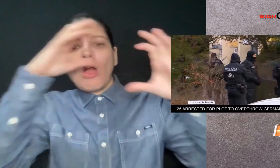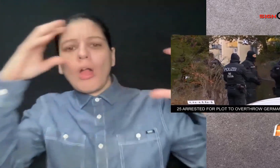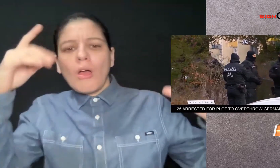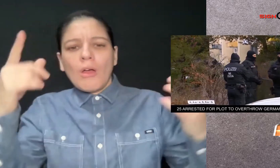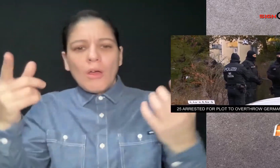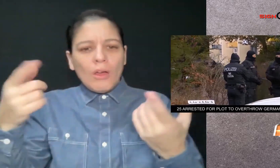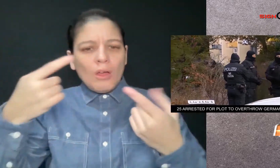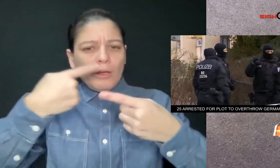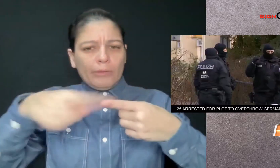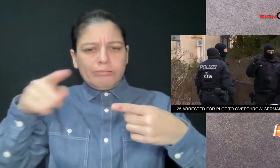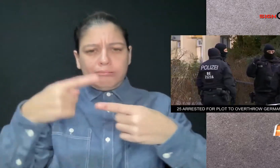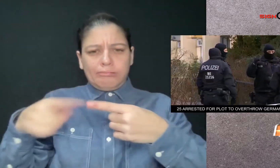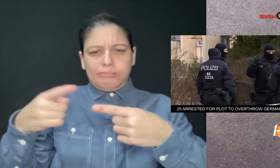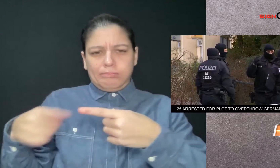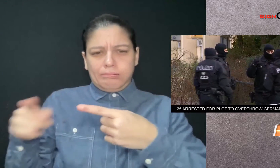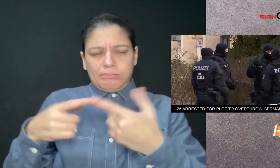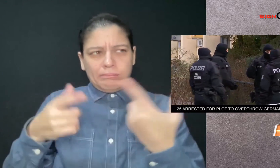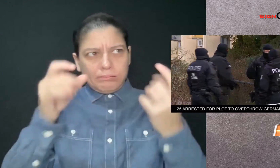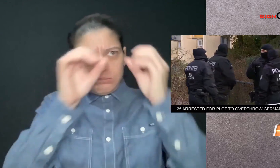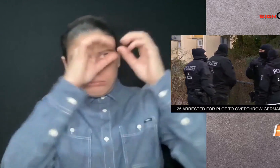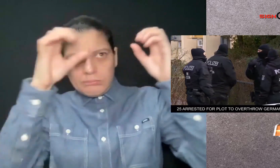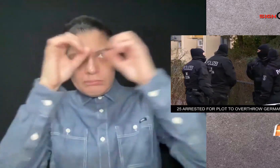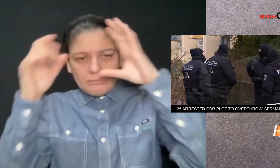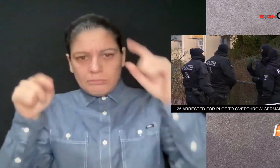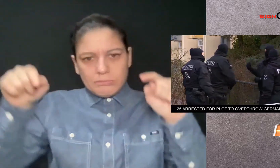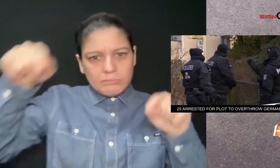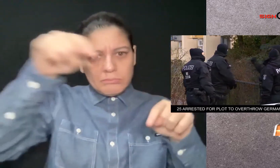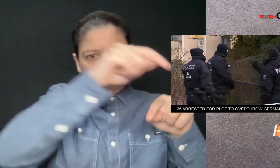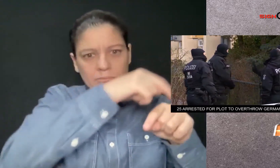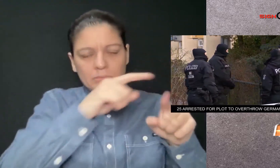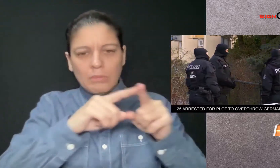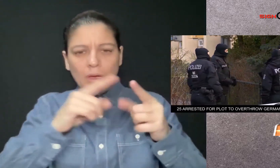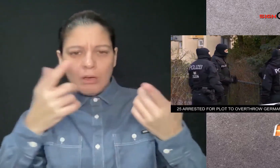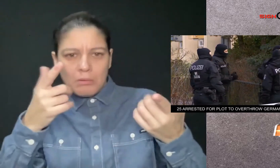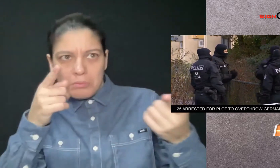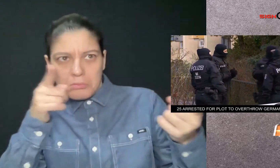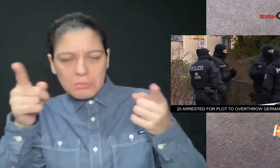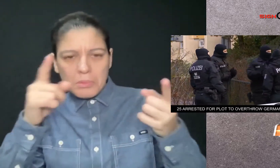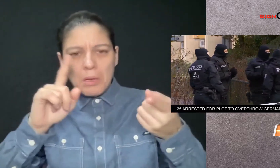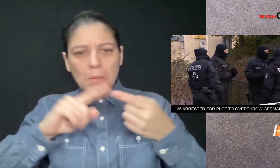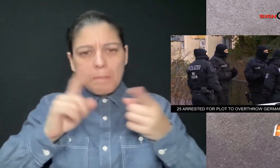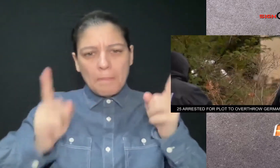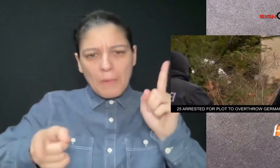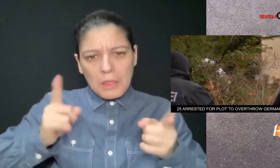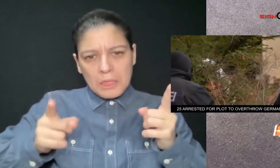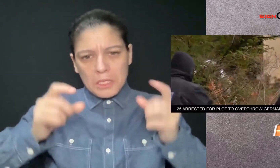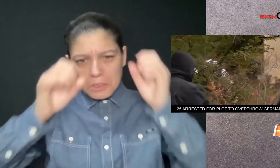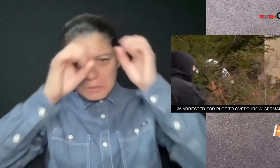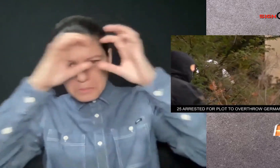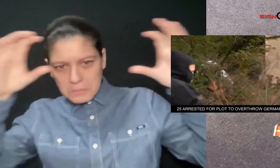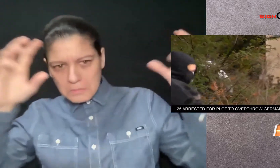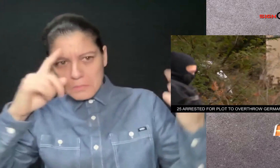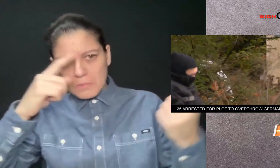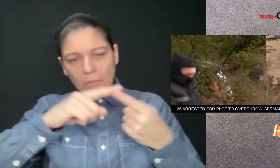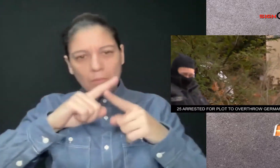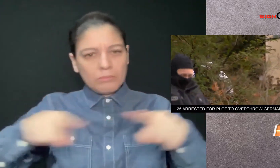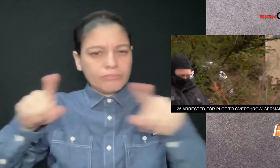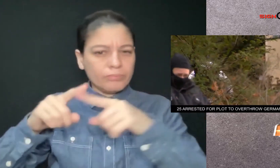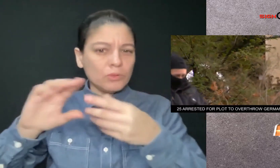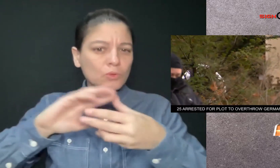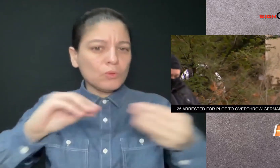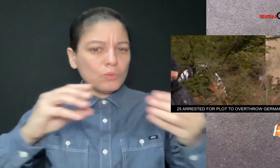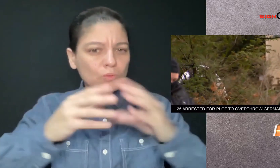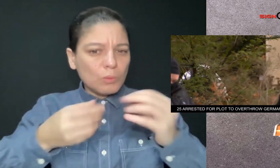officials say the group's members believe in various conspiracy theories including theory